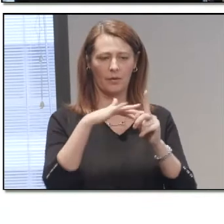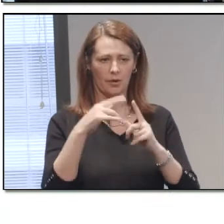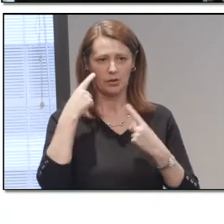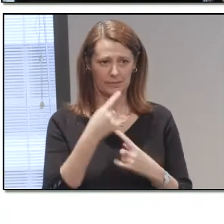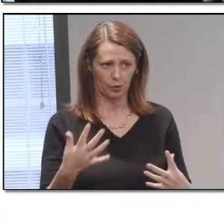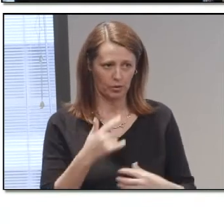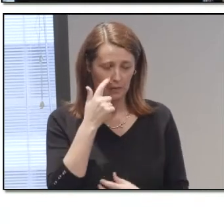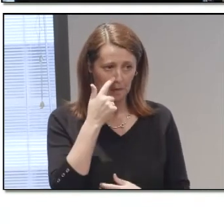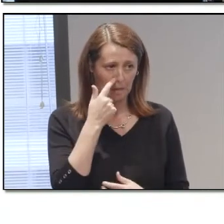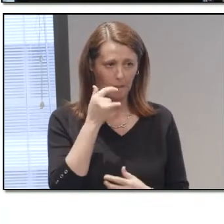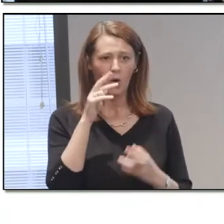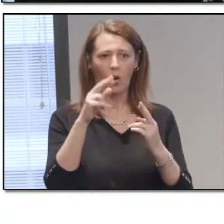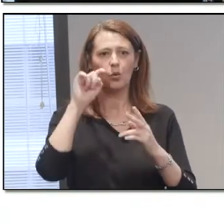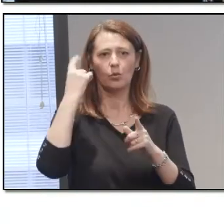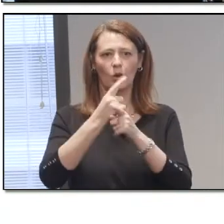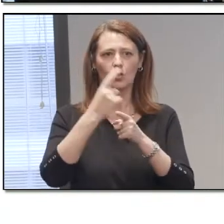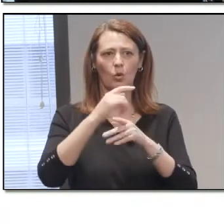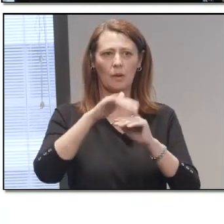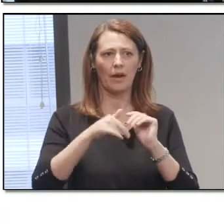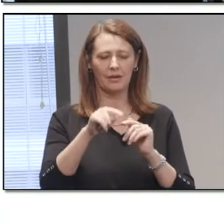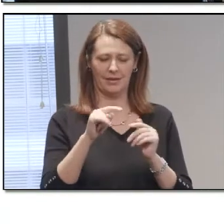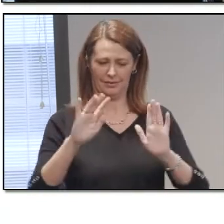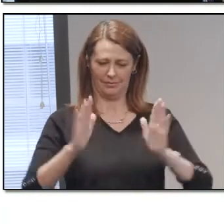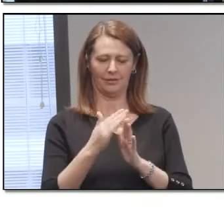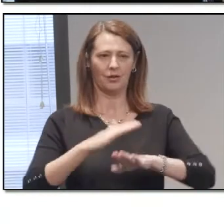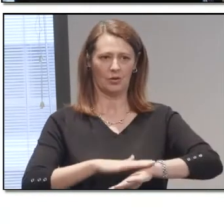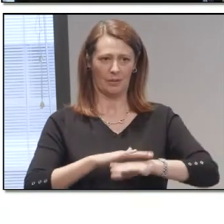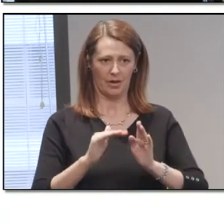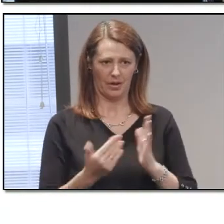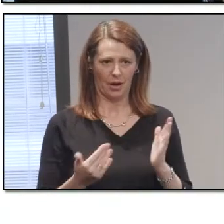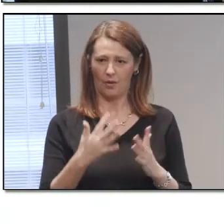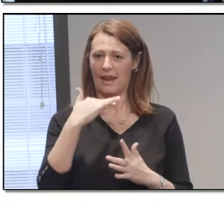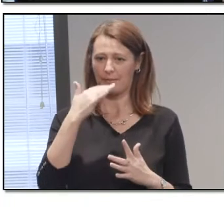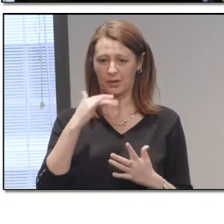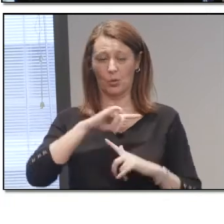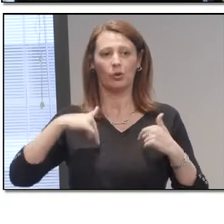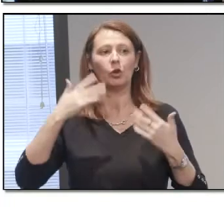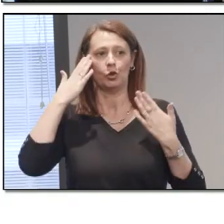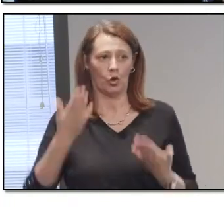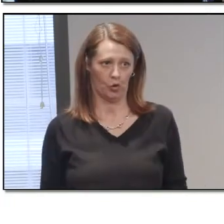going to talk about in this brief bit now is also how much we don't know and to some